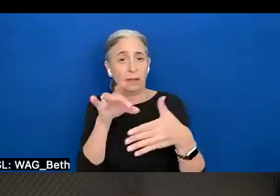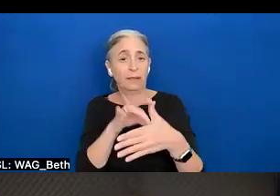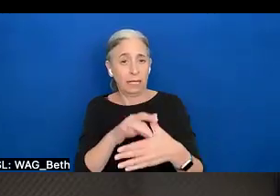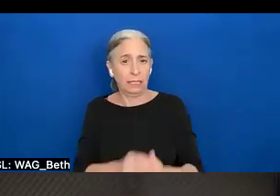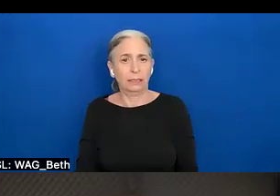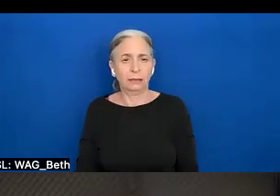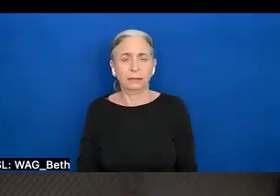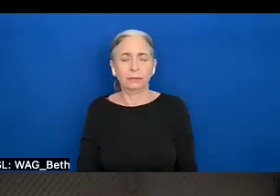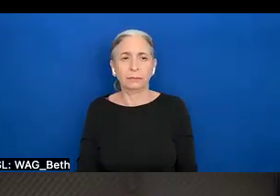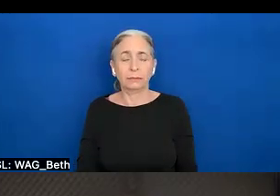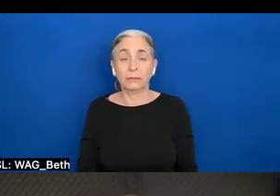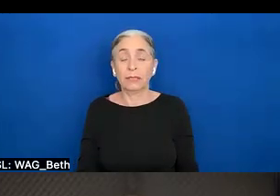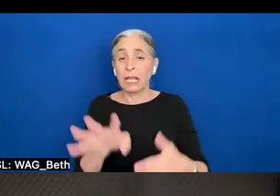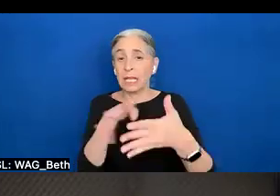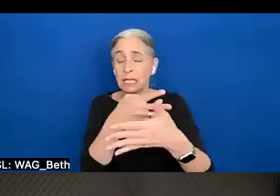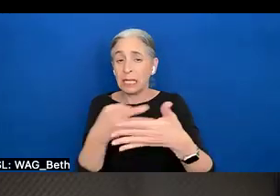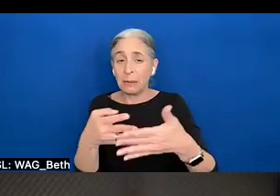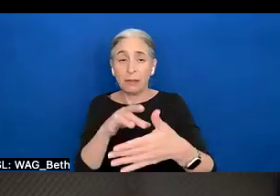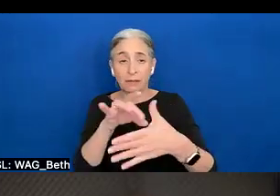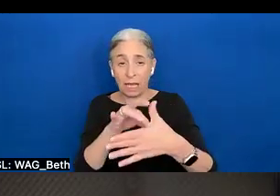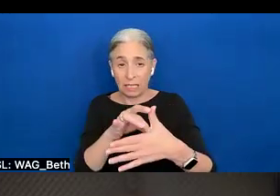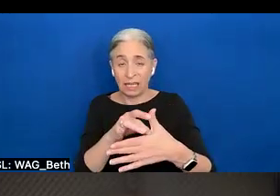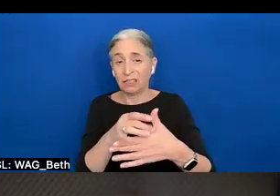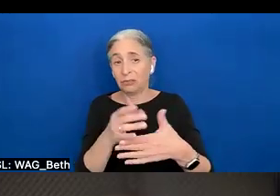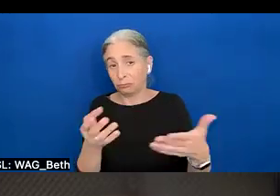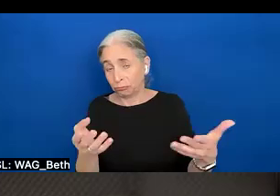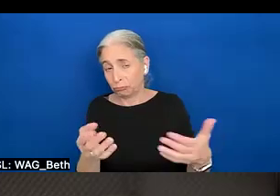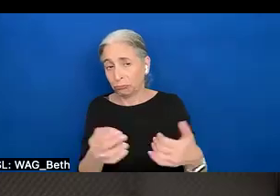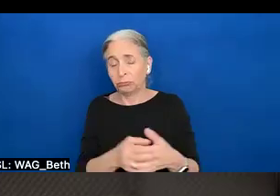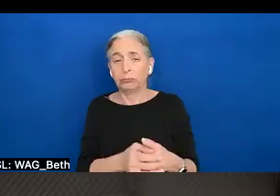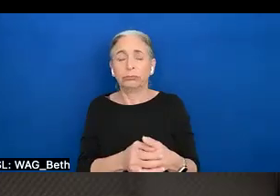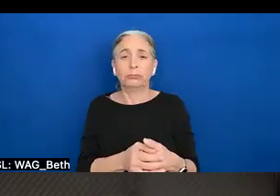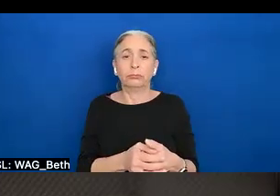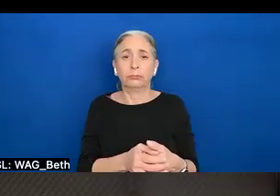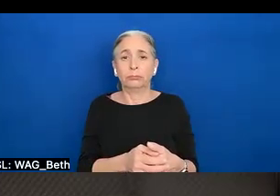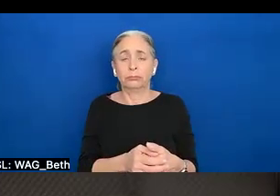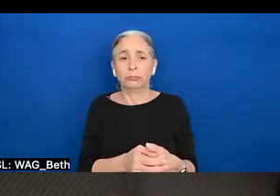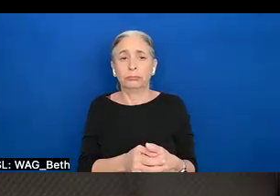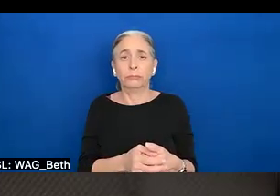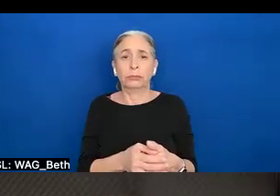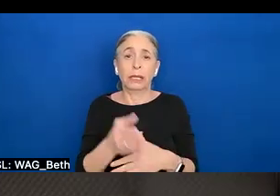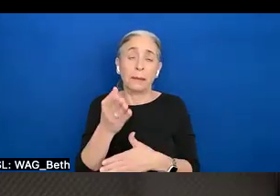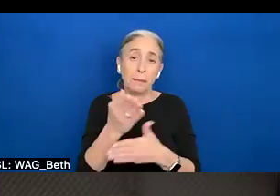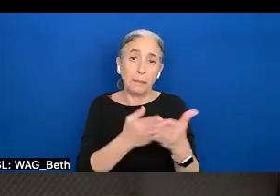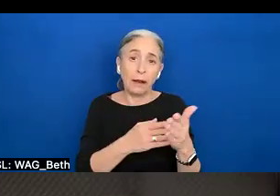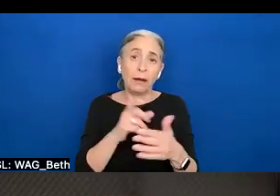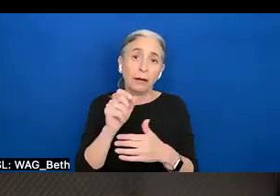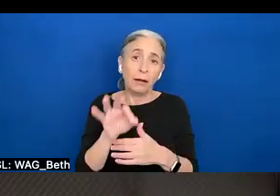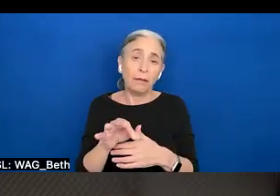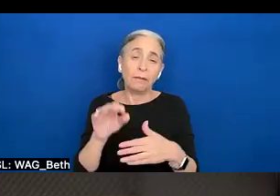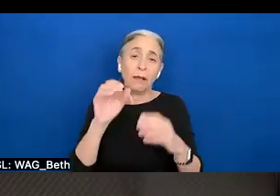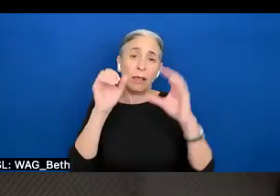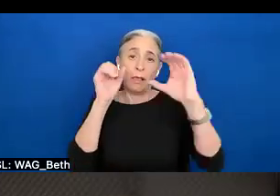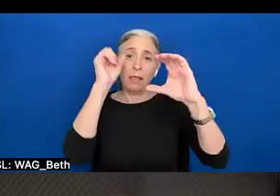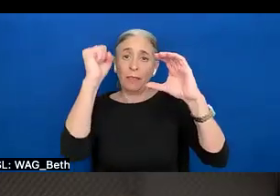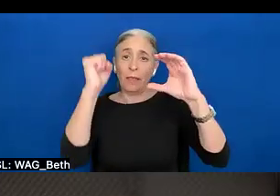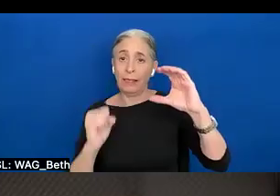Well, table of contents is the part of the layout where